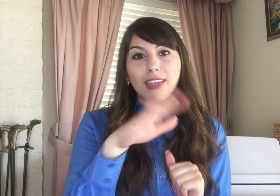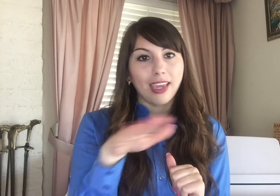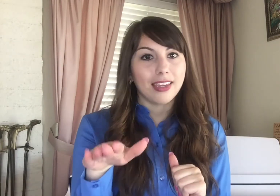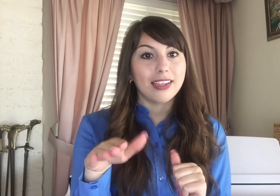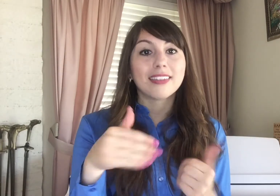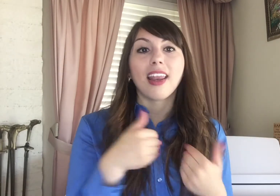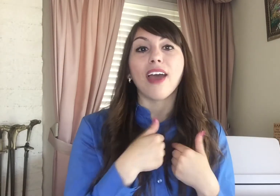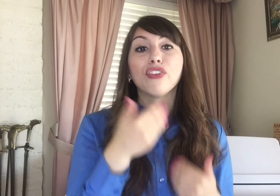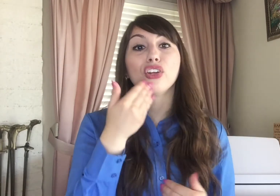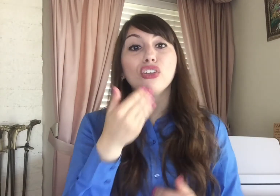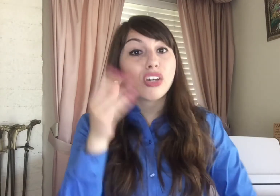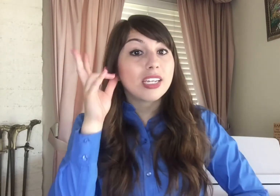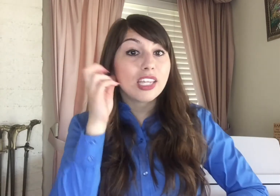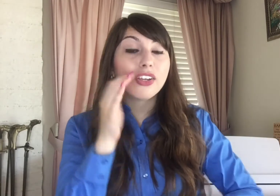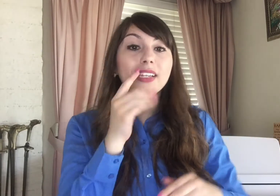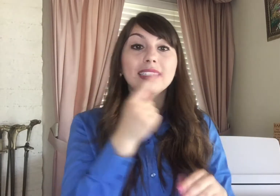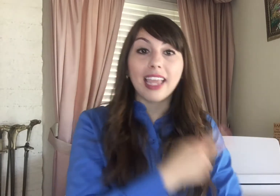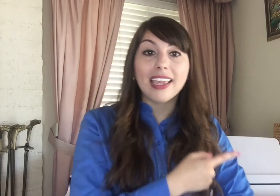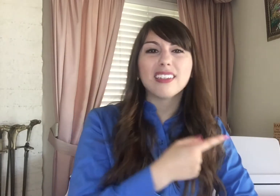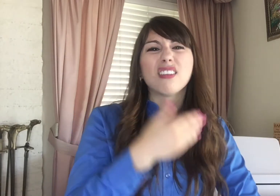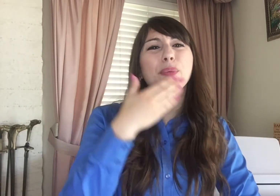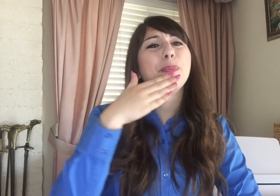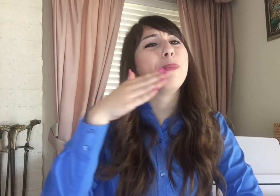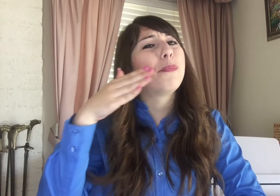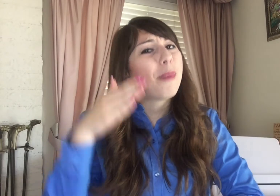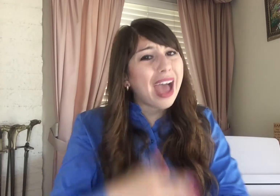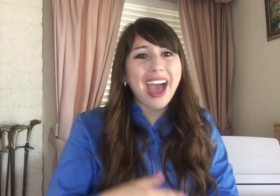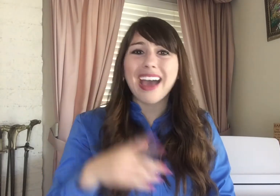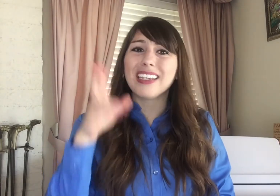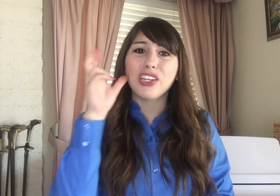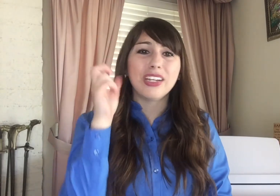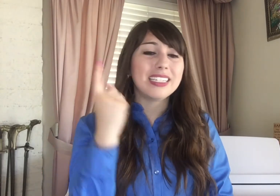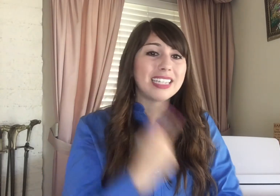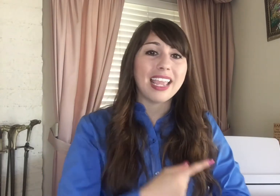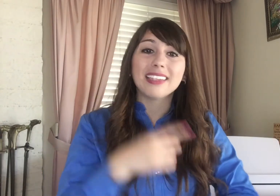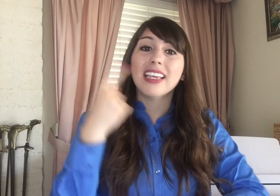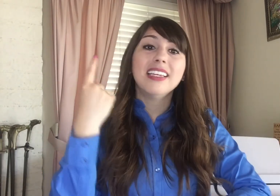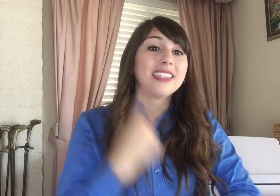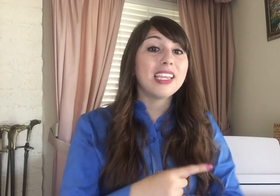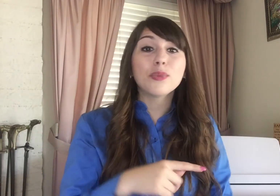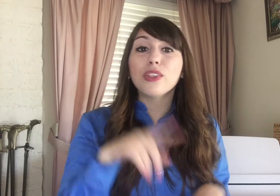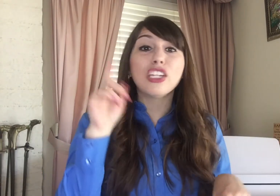kid is gonna have their good caring days, their bad hearing days, days where they